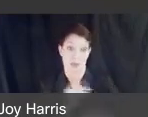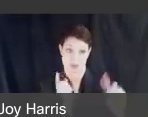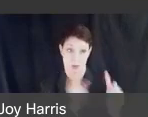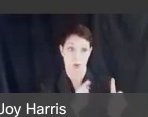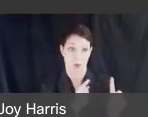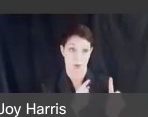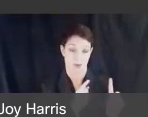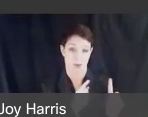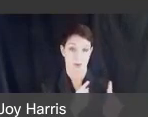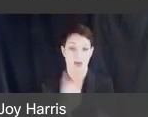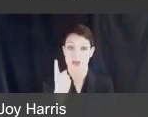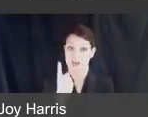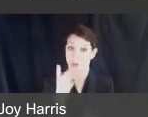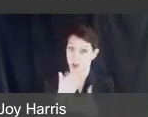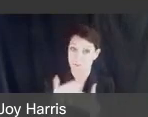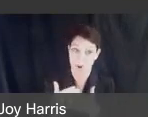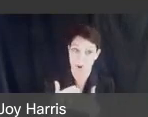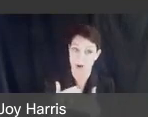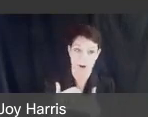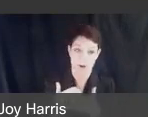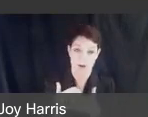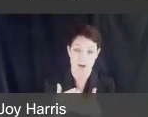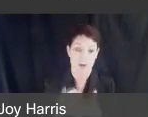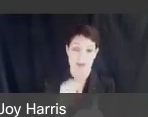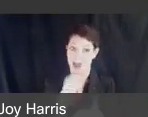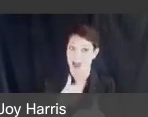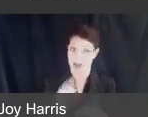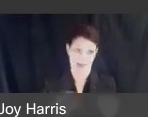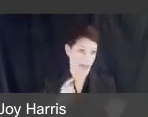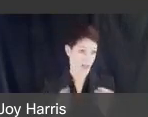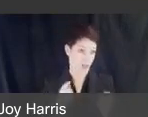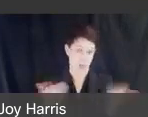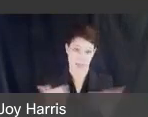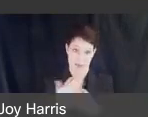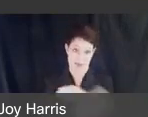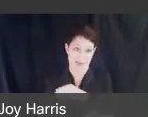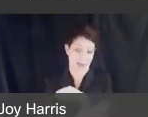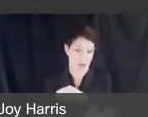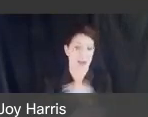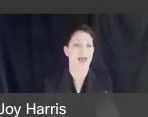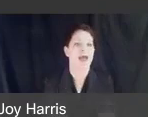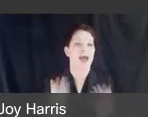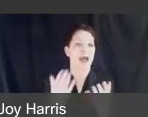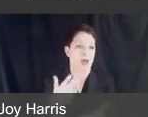one piece of this that is not under our control here at the County is how much vaccine we receive.